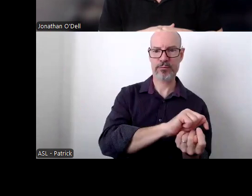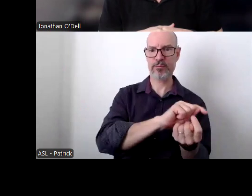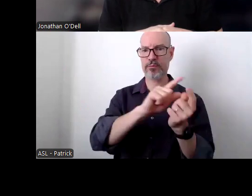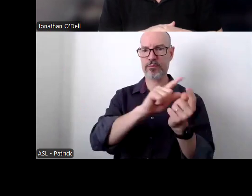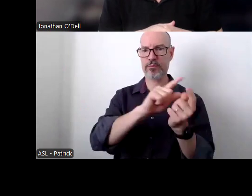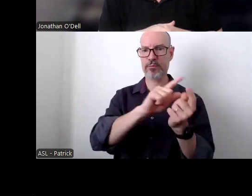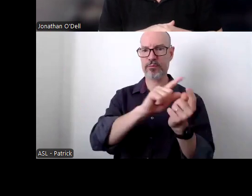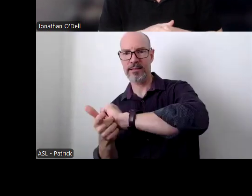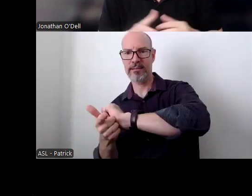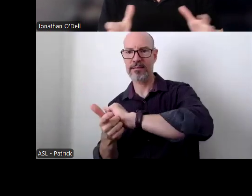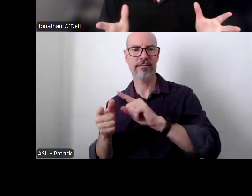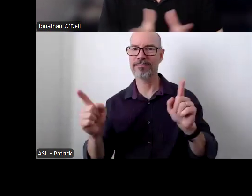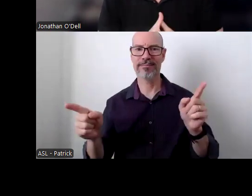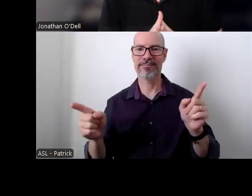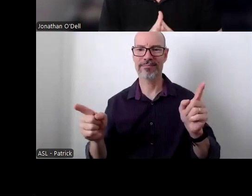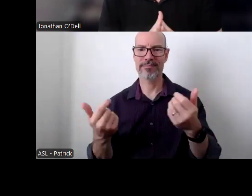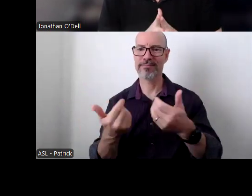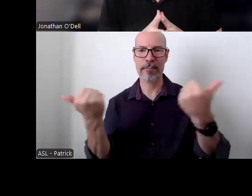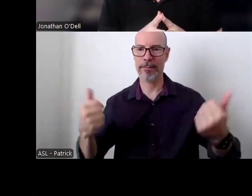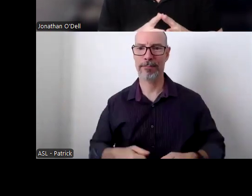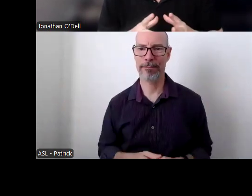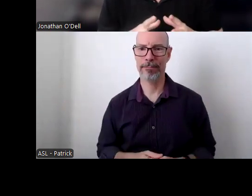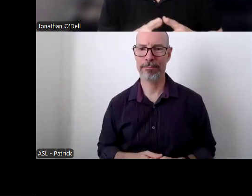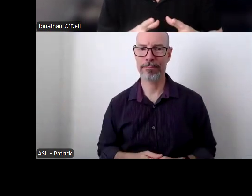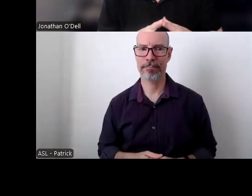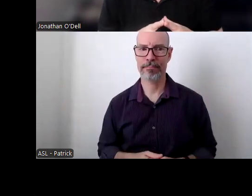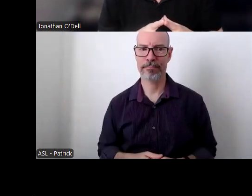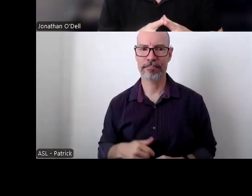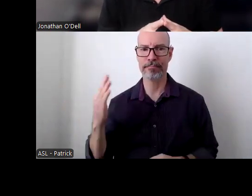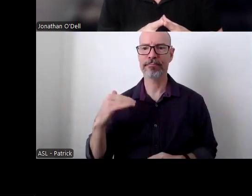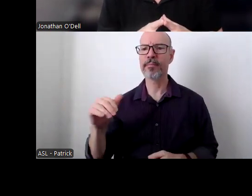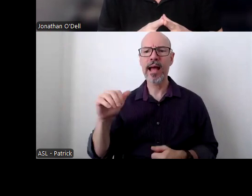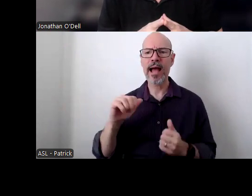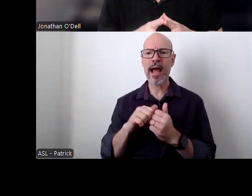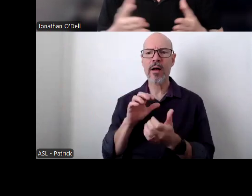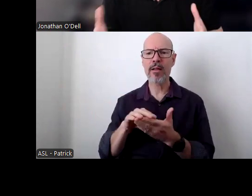different language that has no relation to the source language. And ASL is acquired through